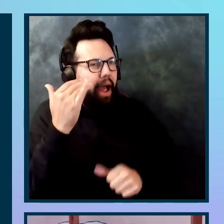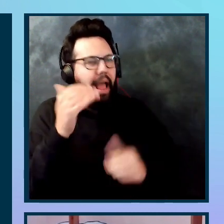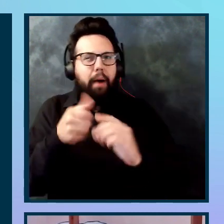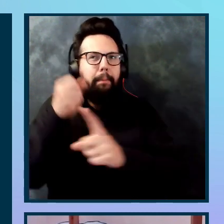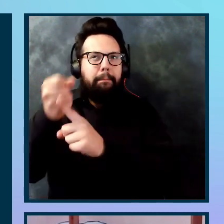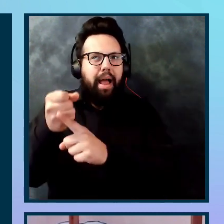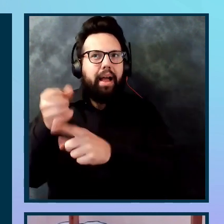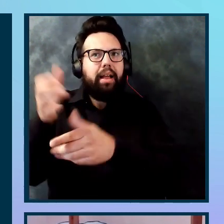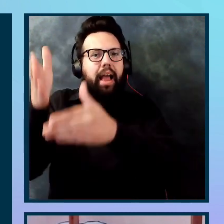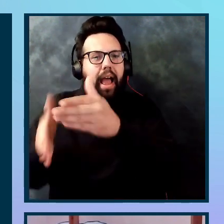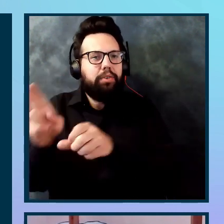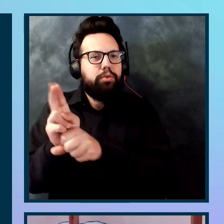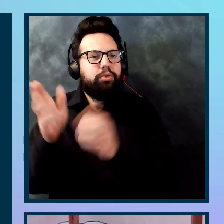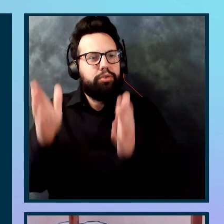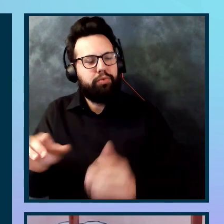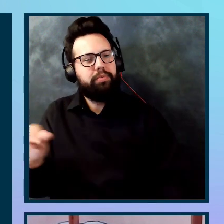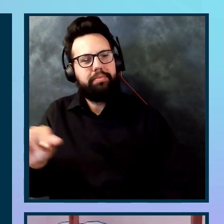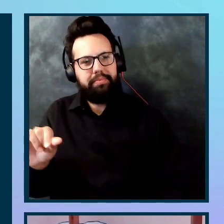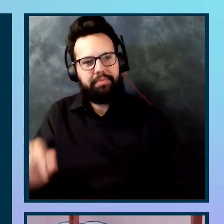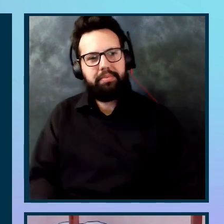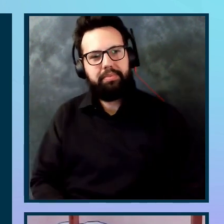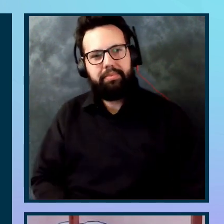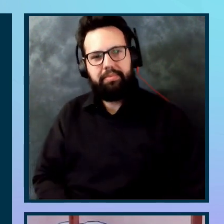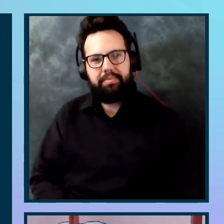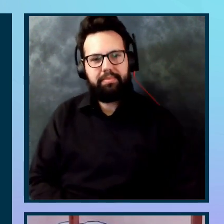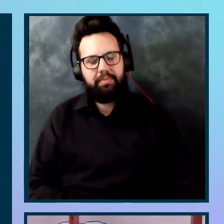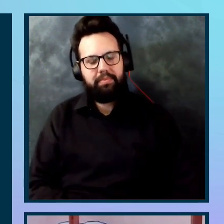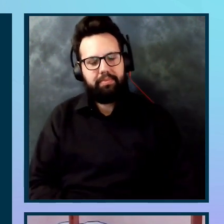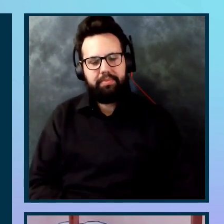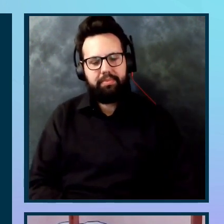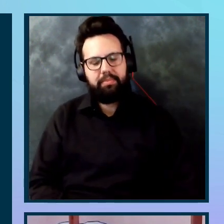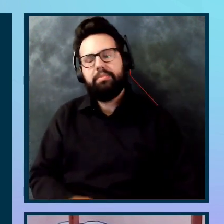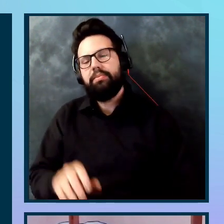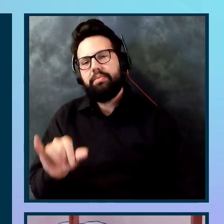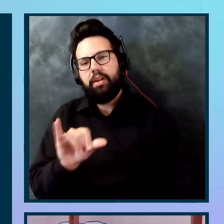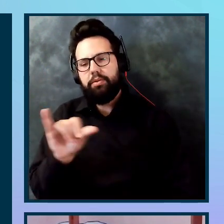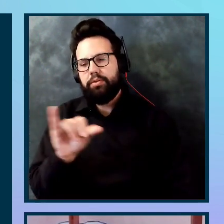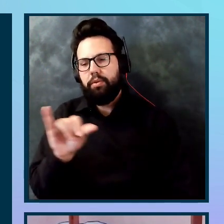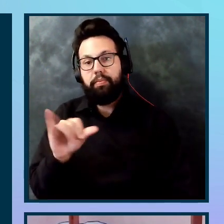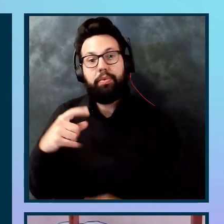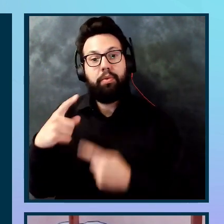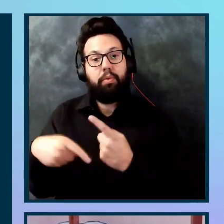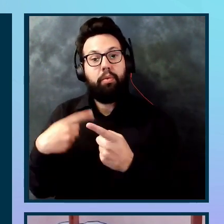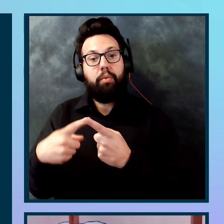There's also usually very little collaboration between whoever is doing the annotations and the rest of the development team,